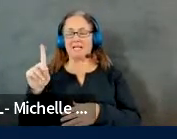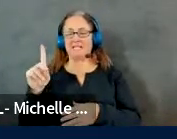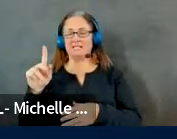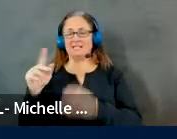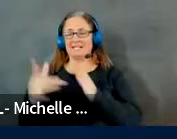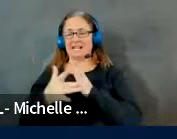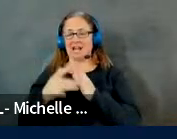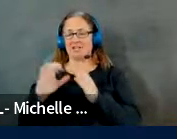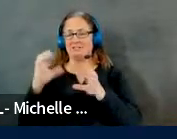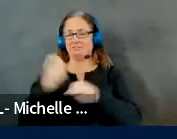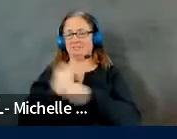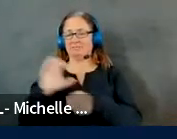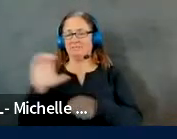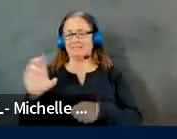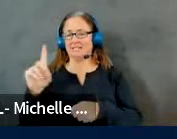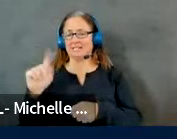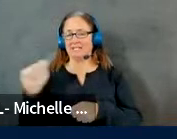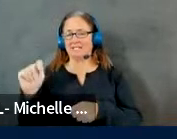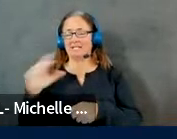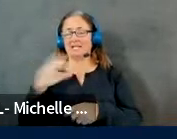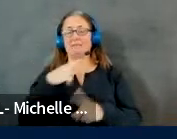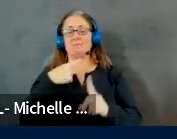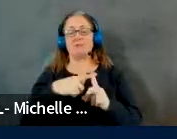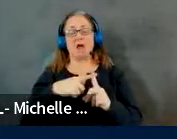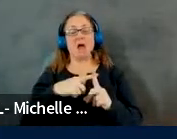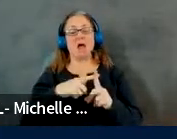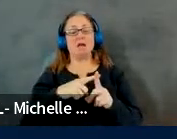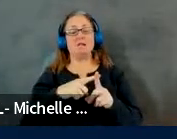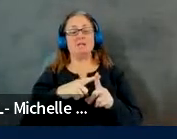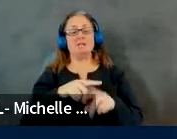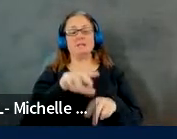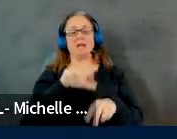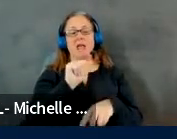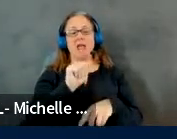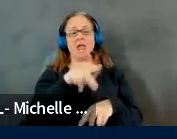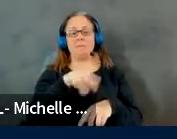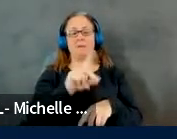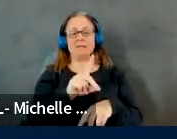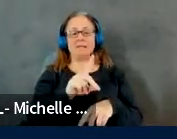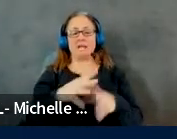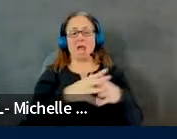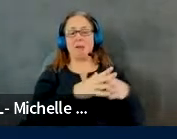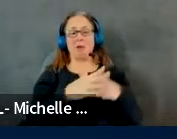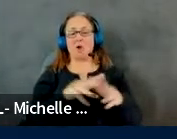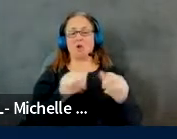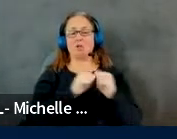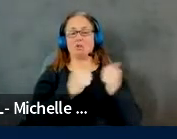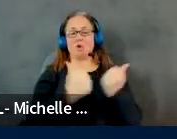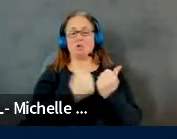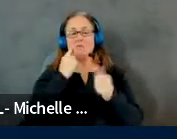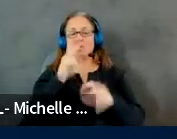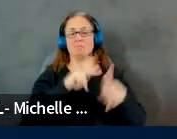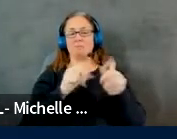American Association for people with disabilities, AAPD. They are here with us today. On the screen